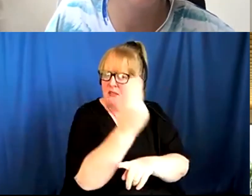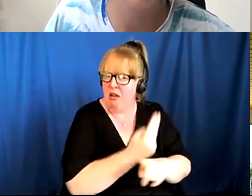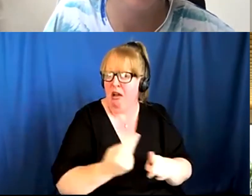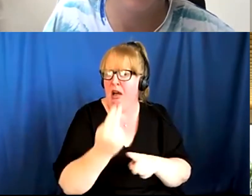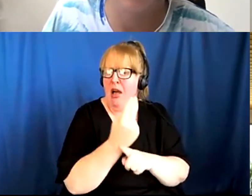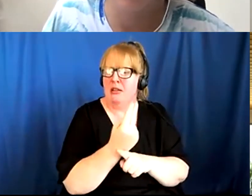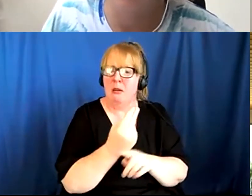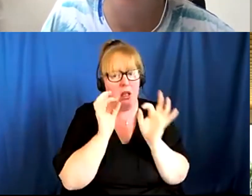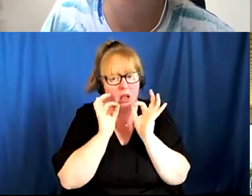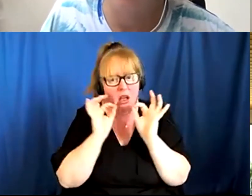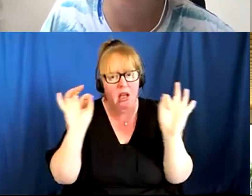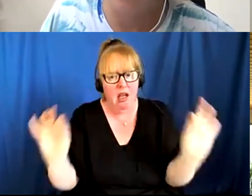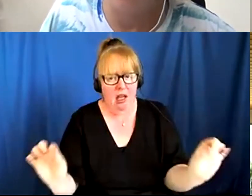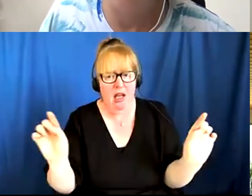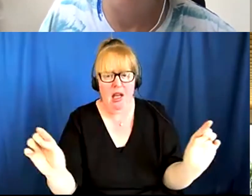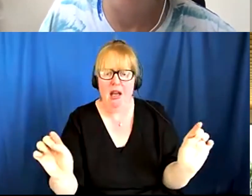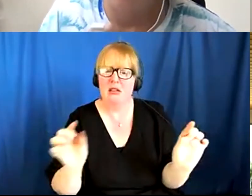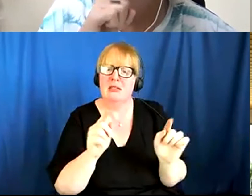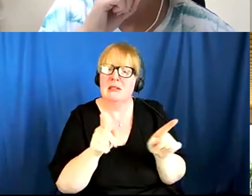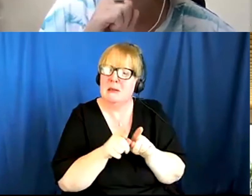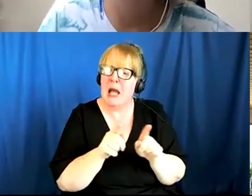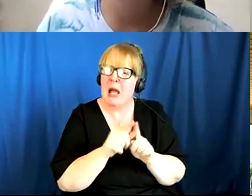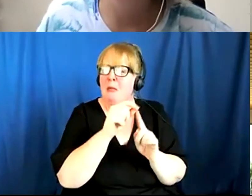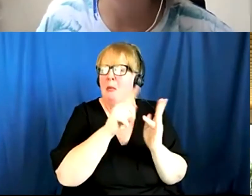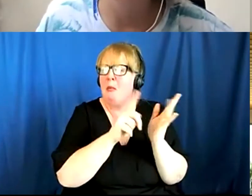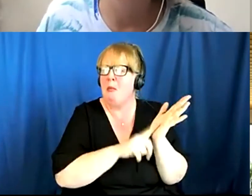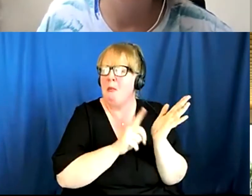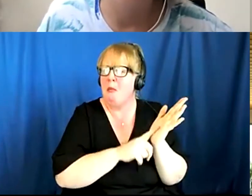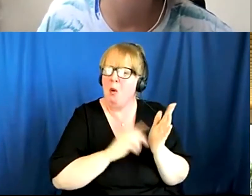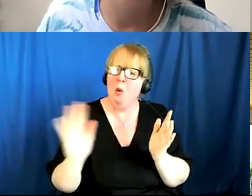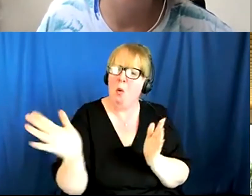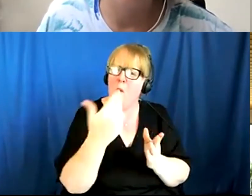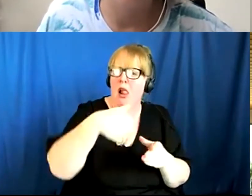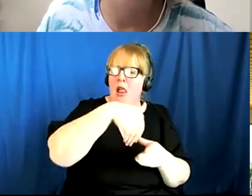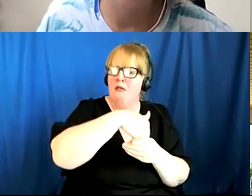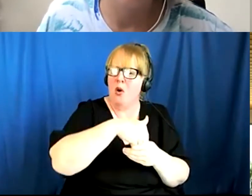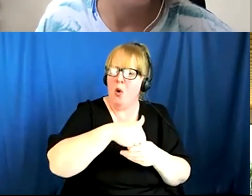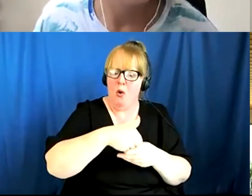the poll that we've been asking everyone who's taking part of this event,